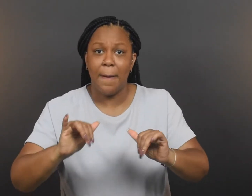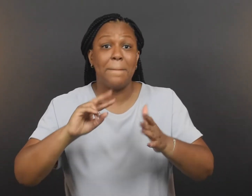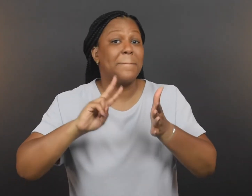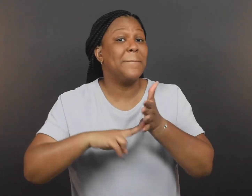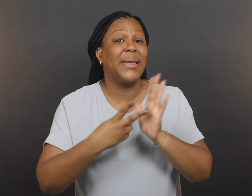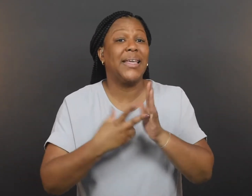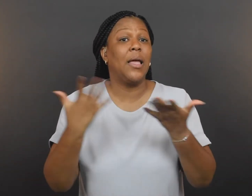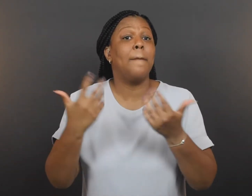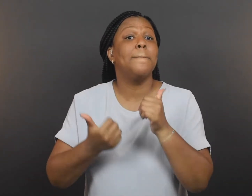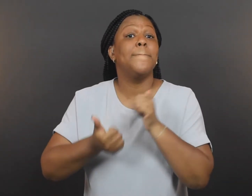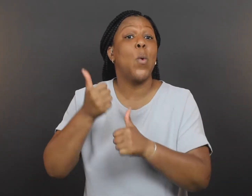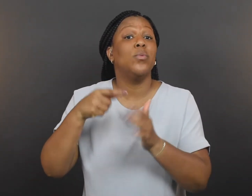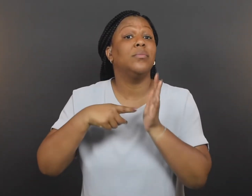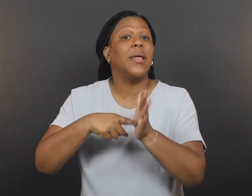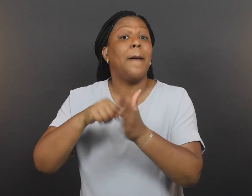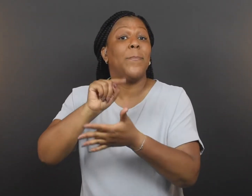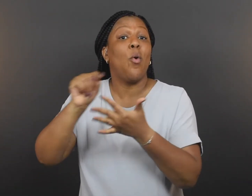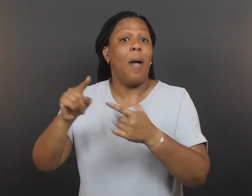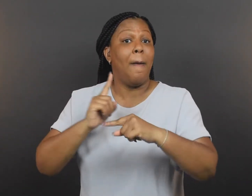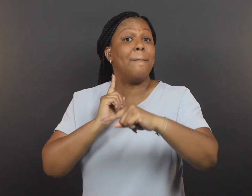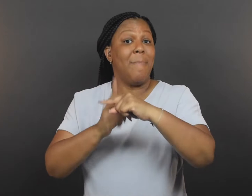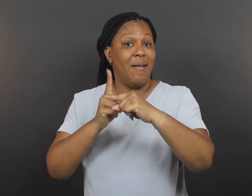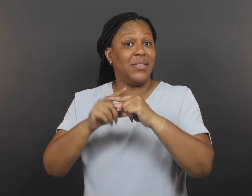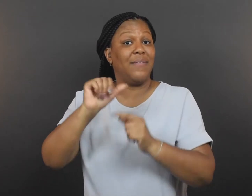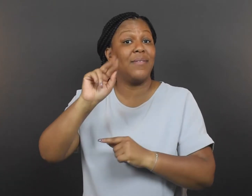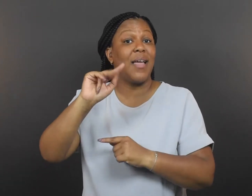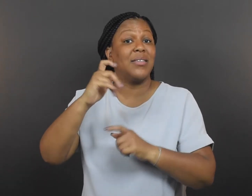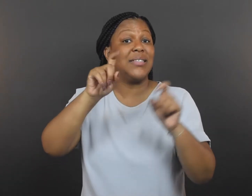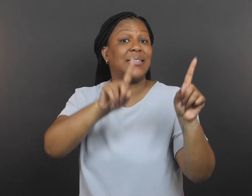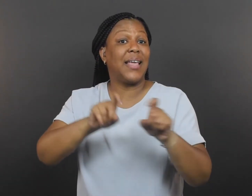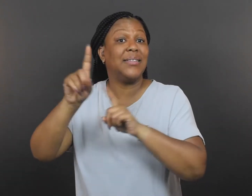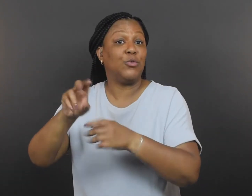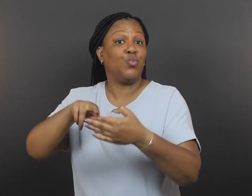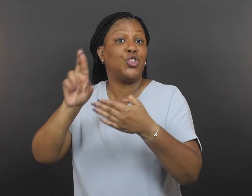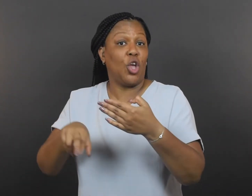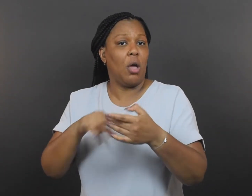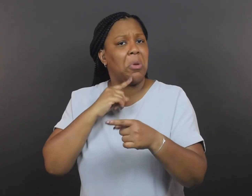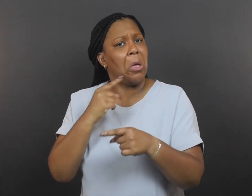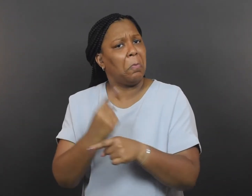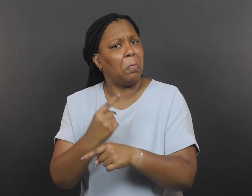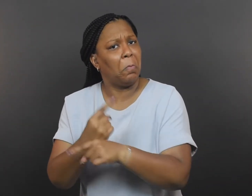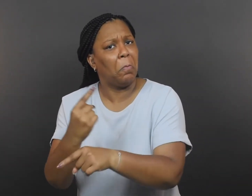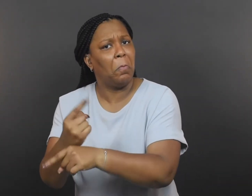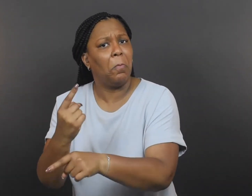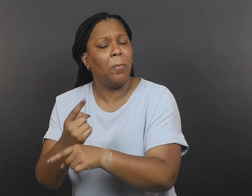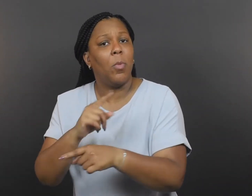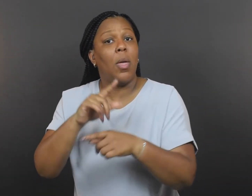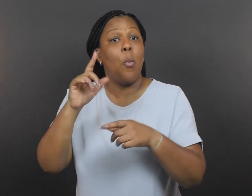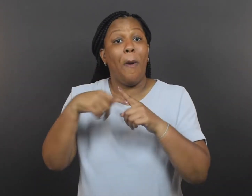meaning that “for most samples, a positive antigen test result accurately detected